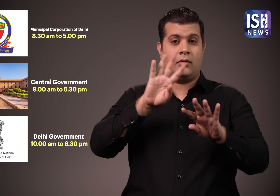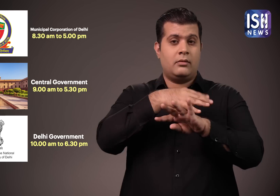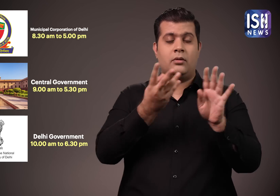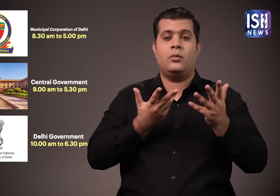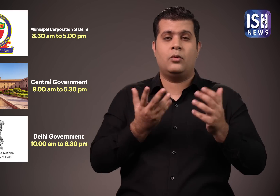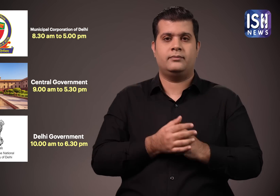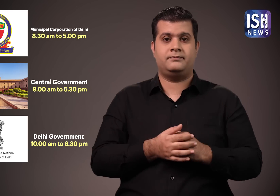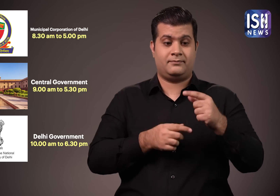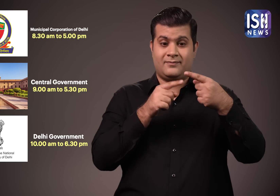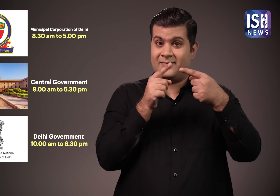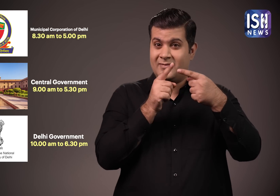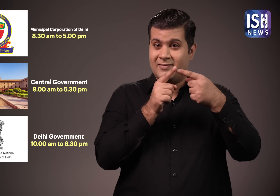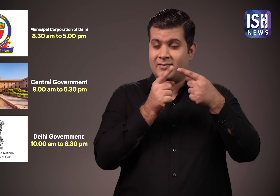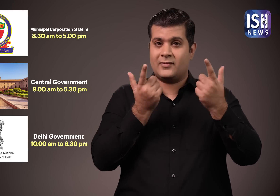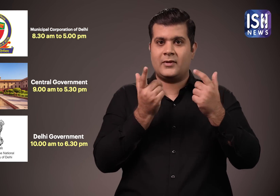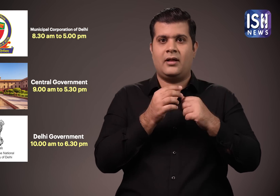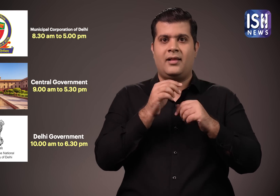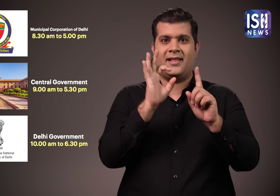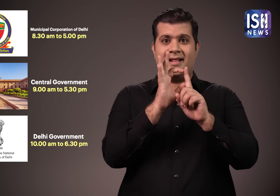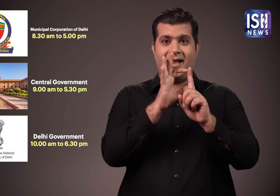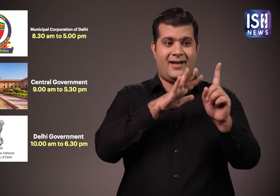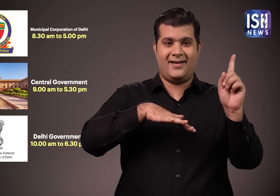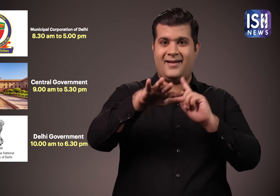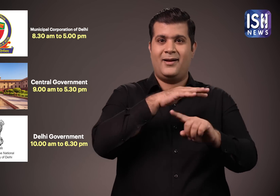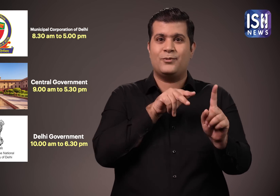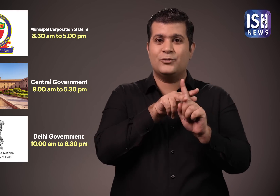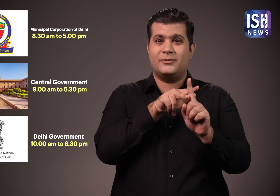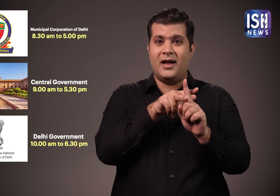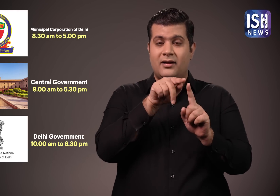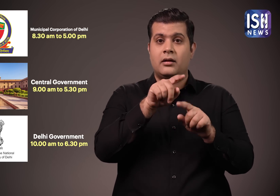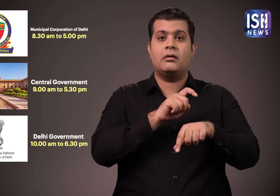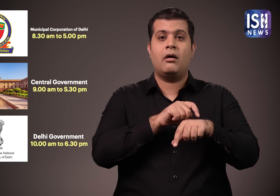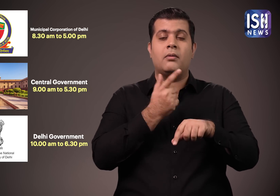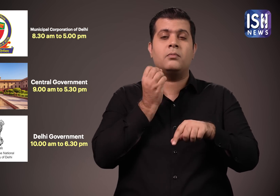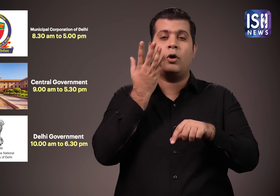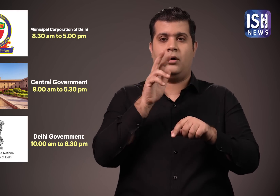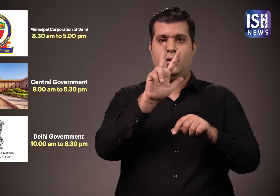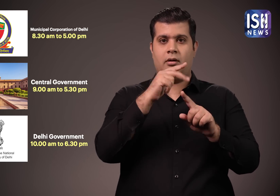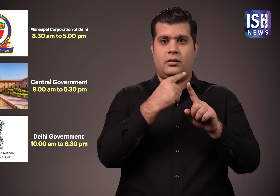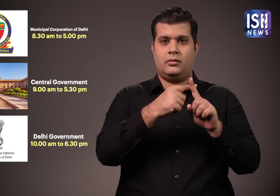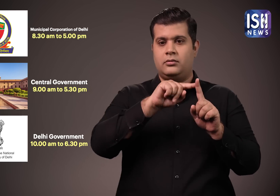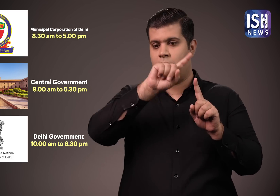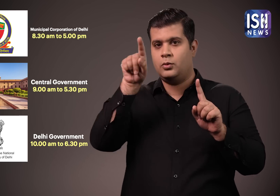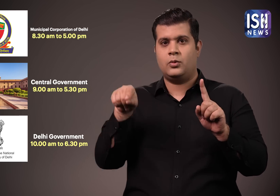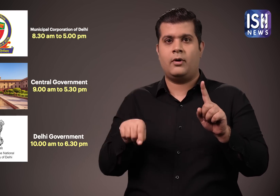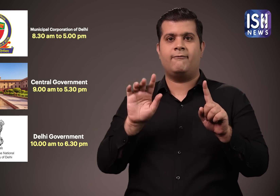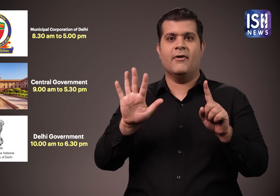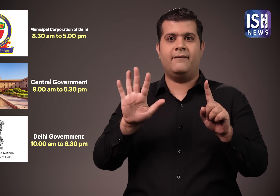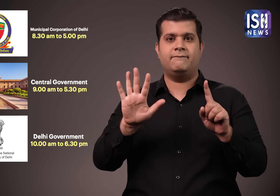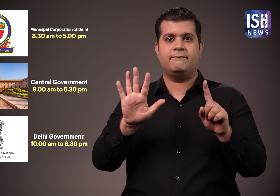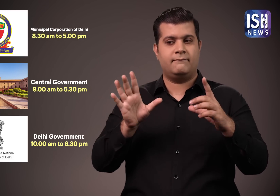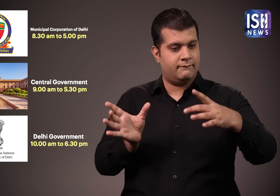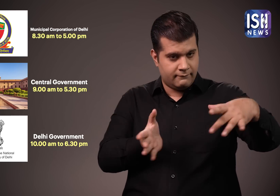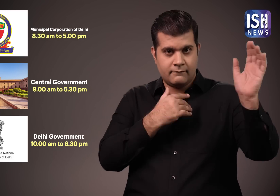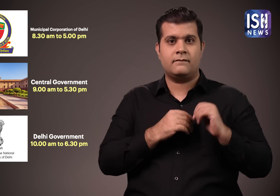Under the new schedule, MCD offices will operate from 8:30 am to 5 pm.